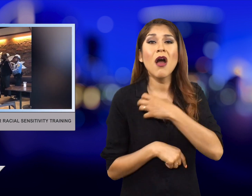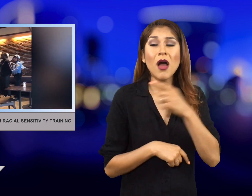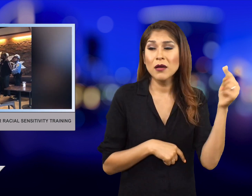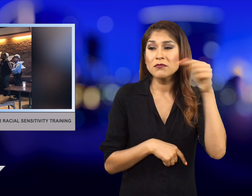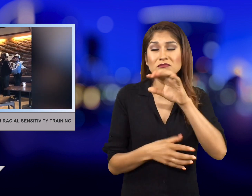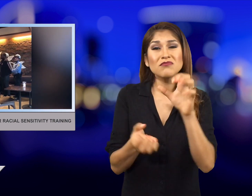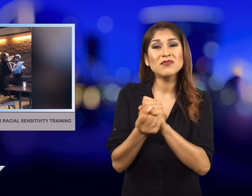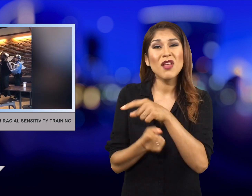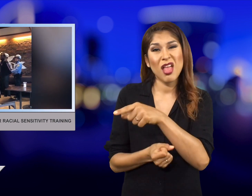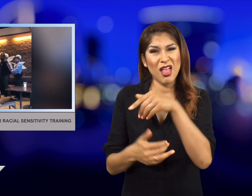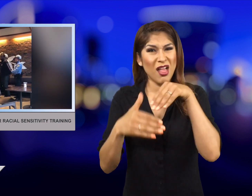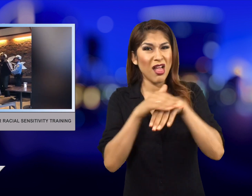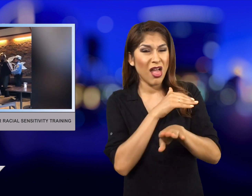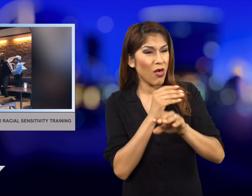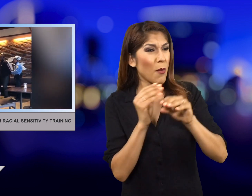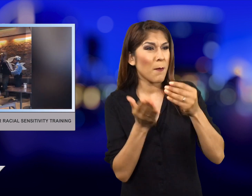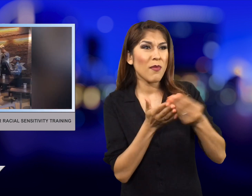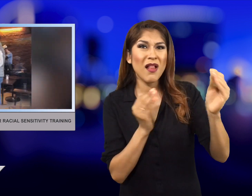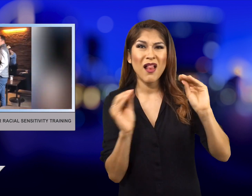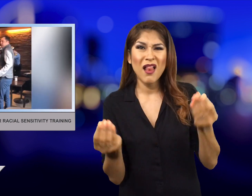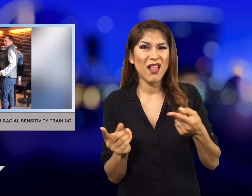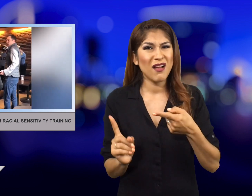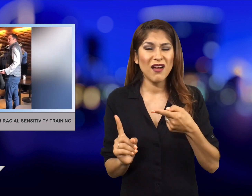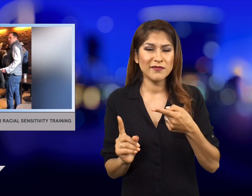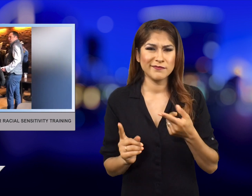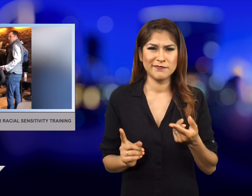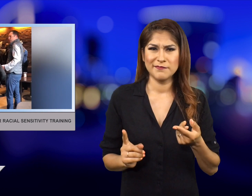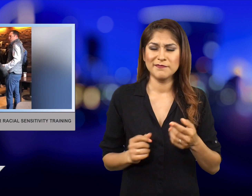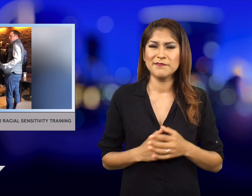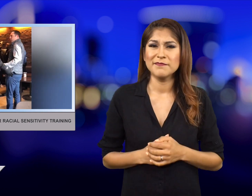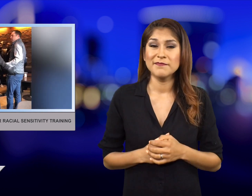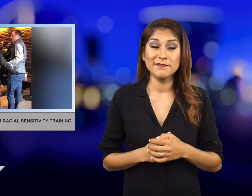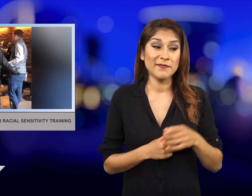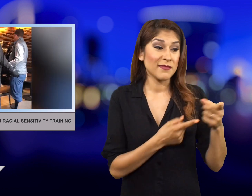for trespassing because they had not made a purchase.